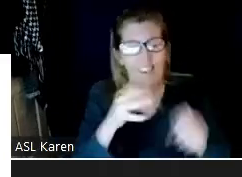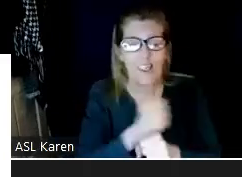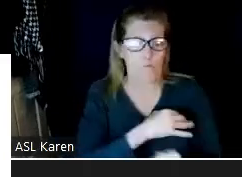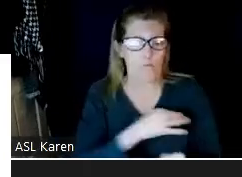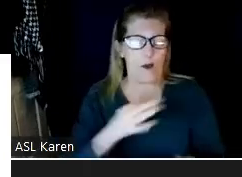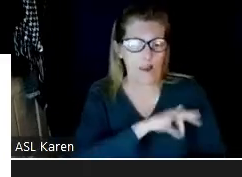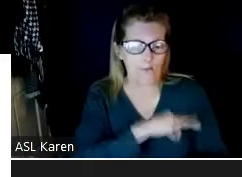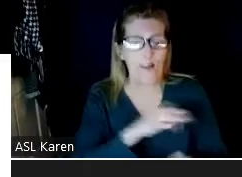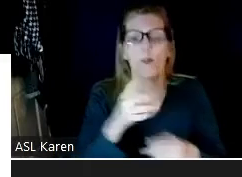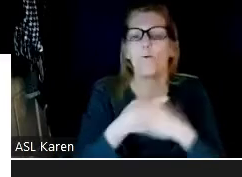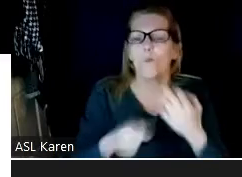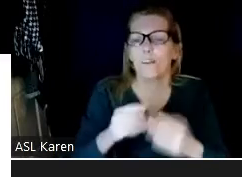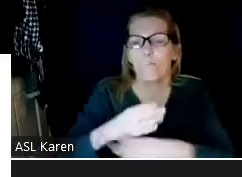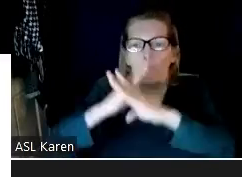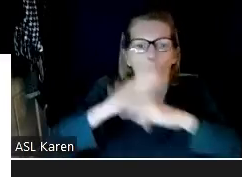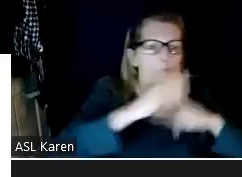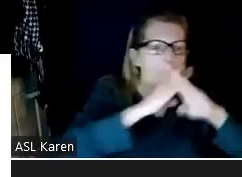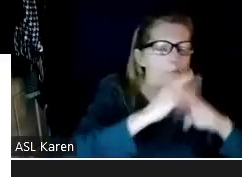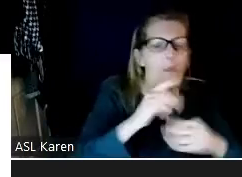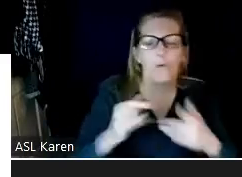What are potential barriers, what her concerns.